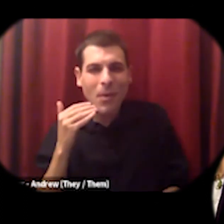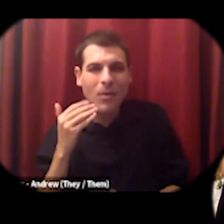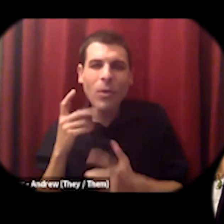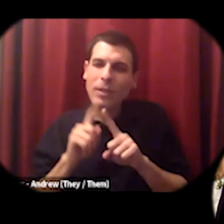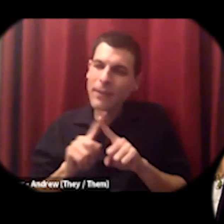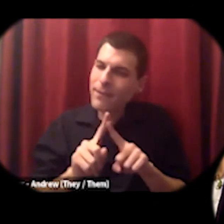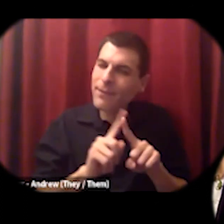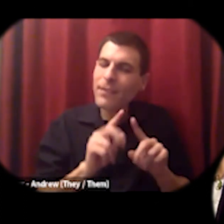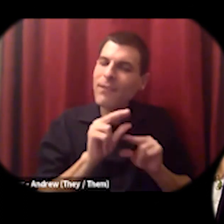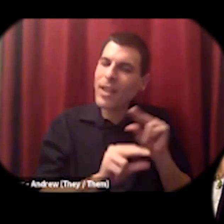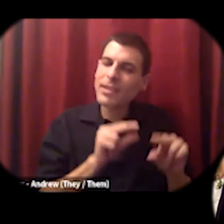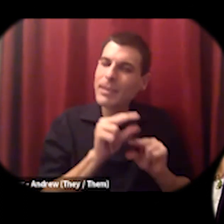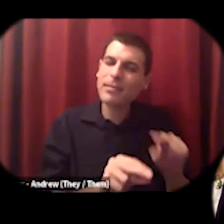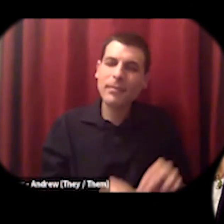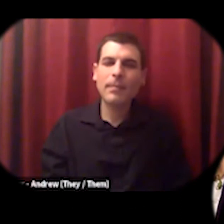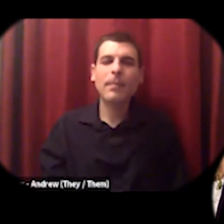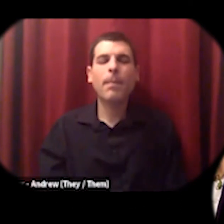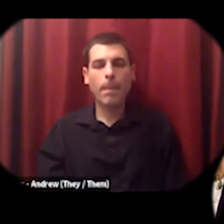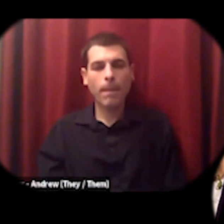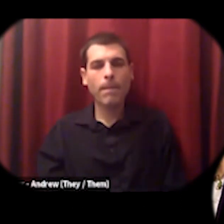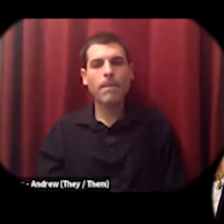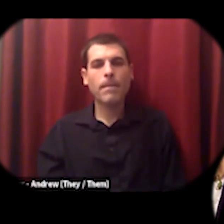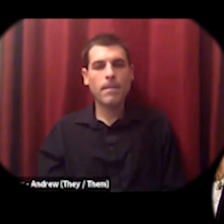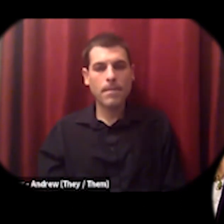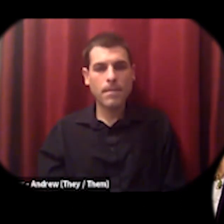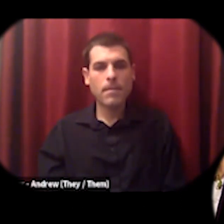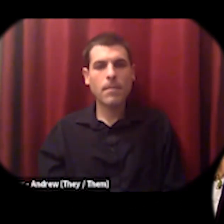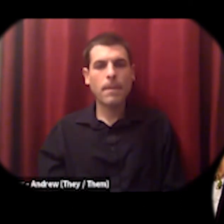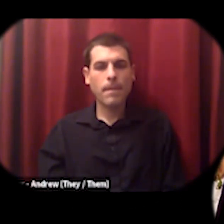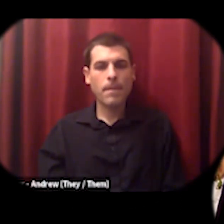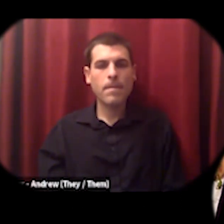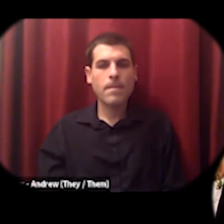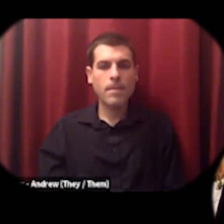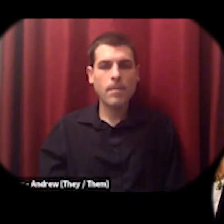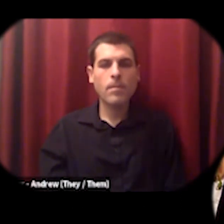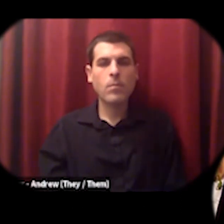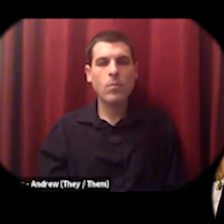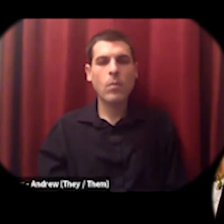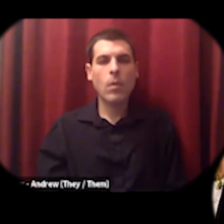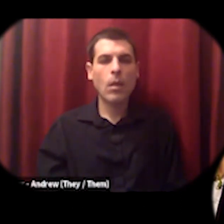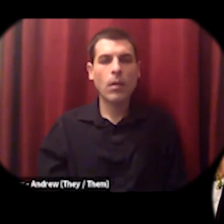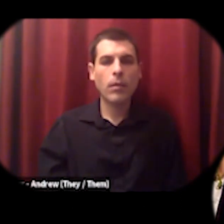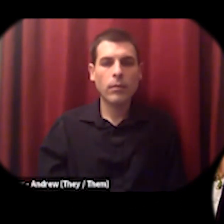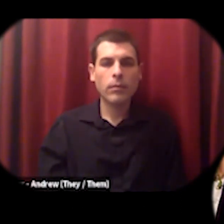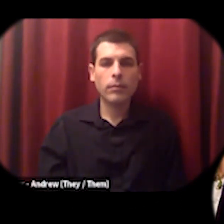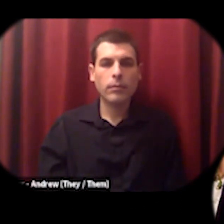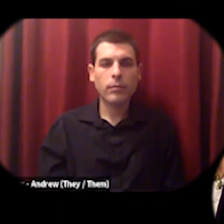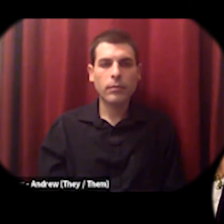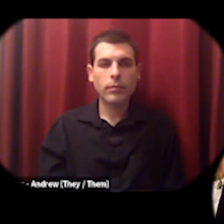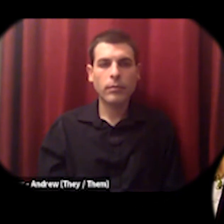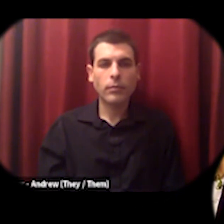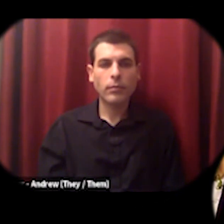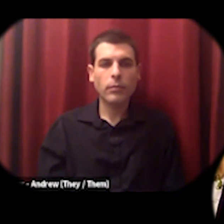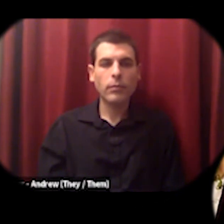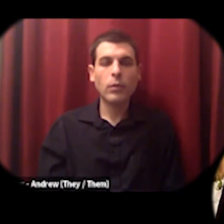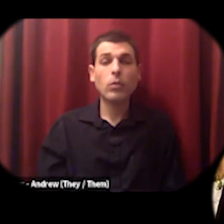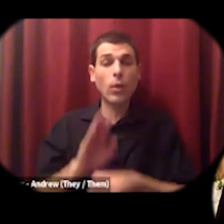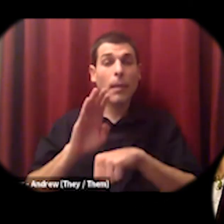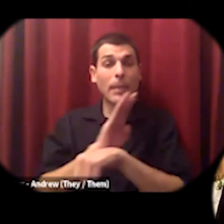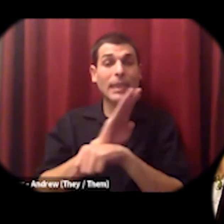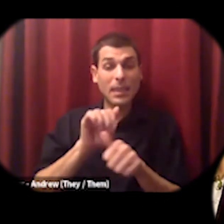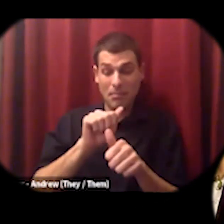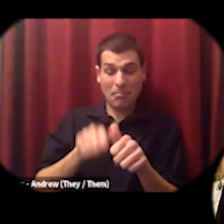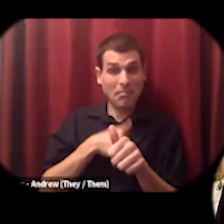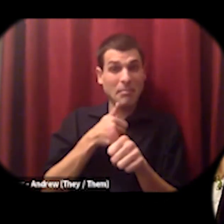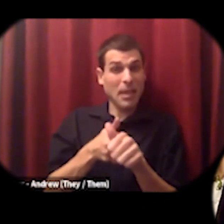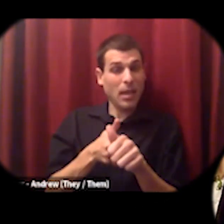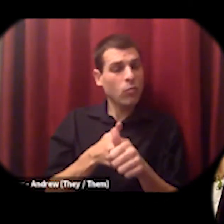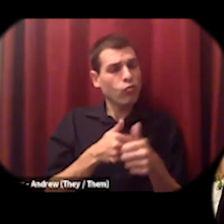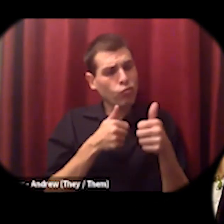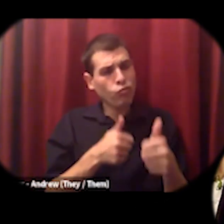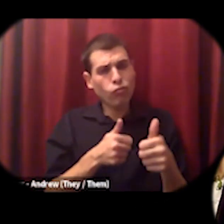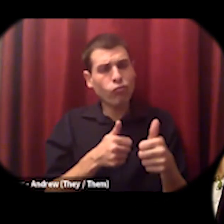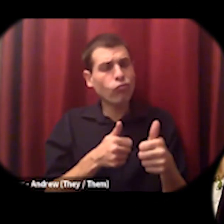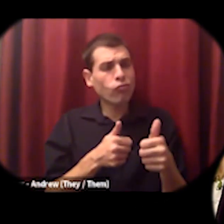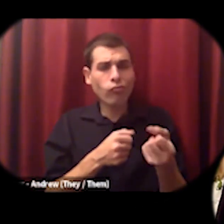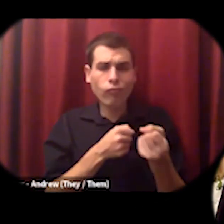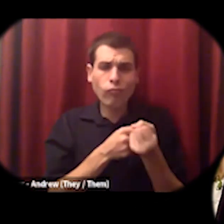to start an organization that is meant to be operated with a reasonable return to shareholders